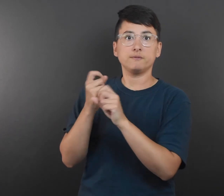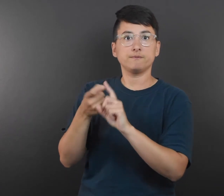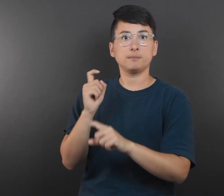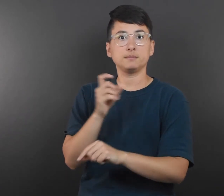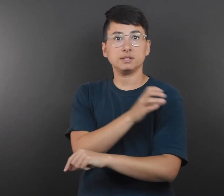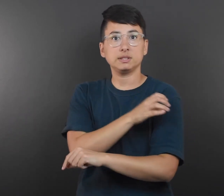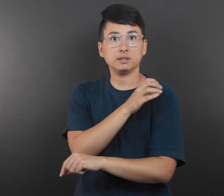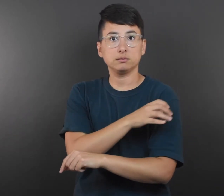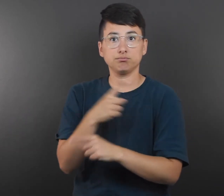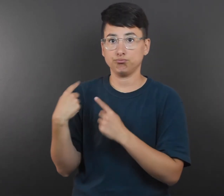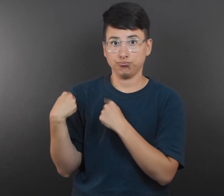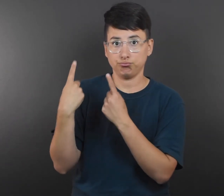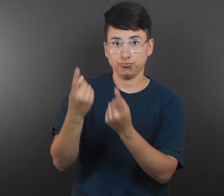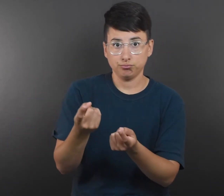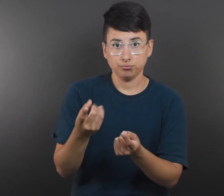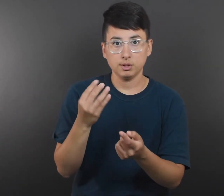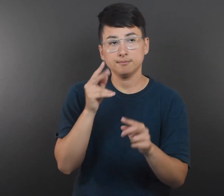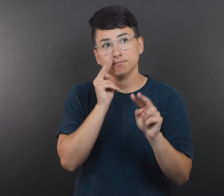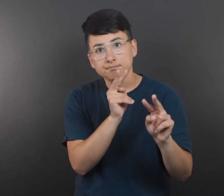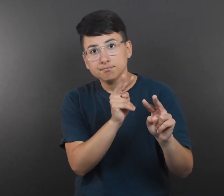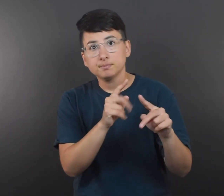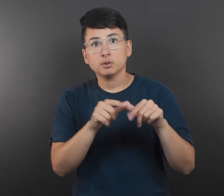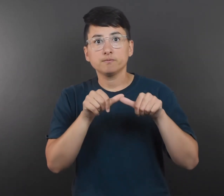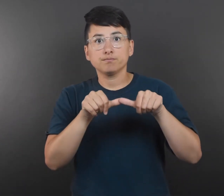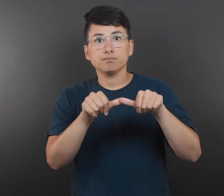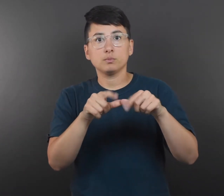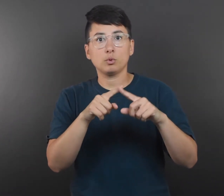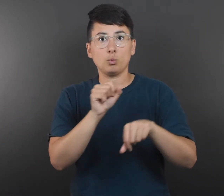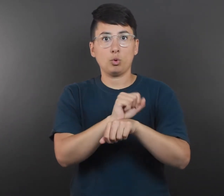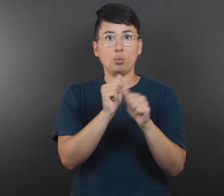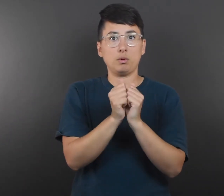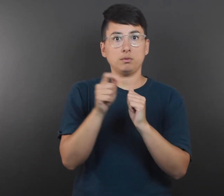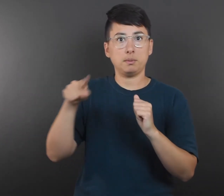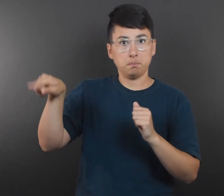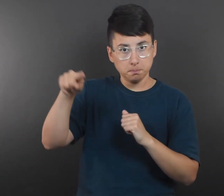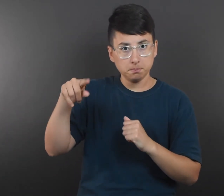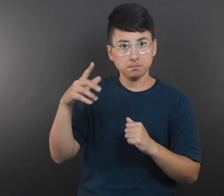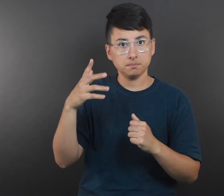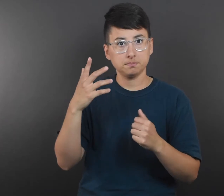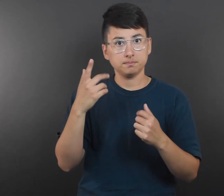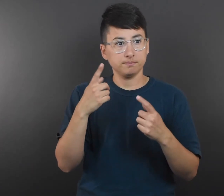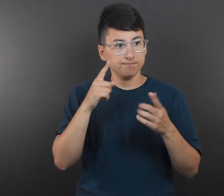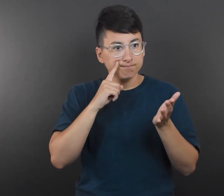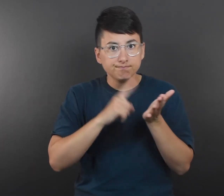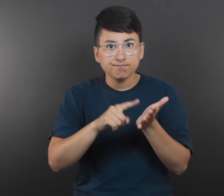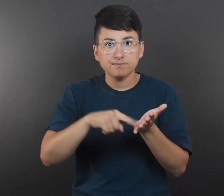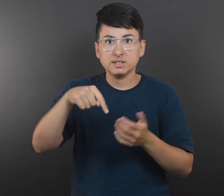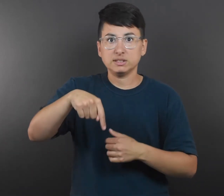forward to continuing to work with them in this investigation,” Dr. Lynfield said. “The more